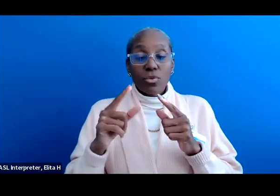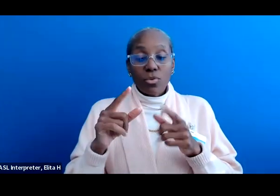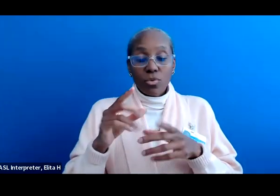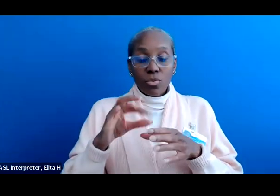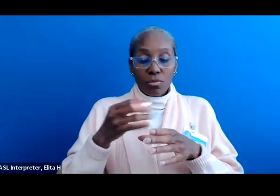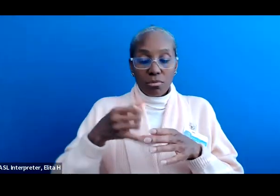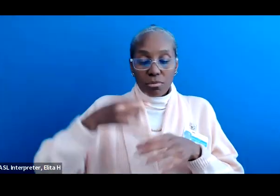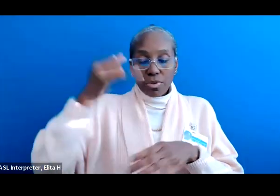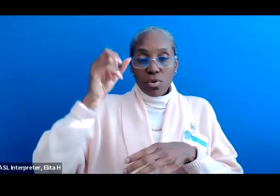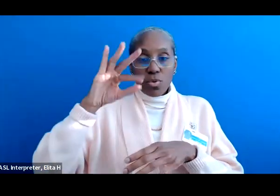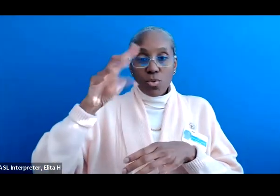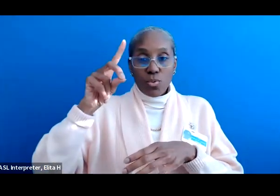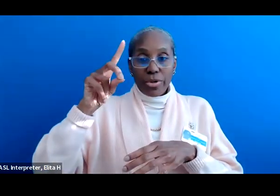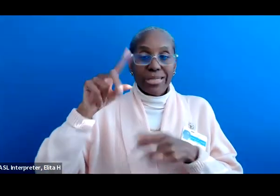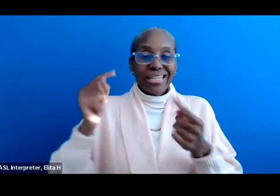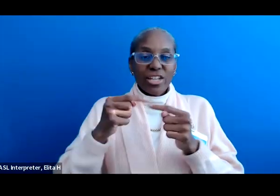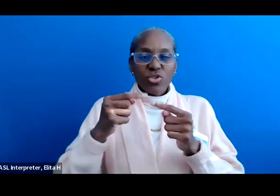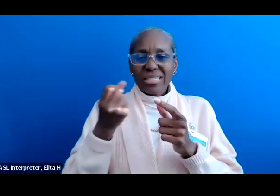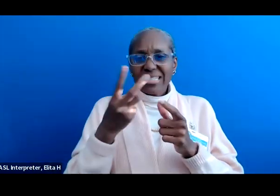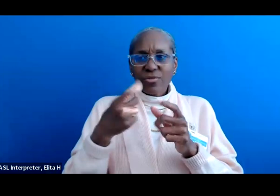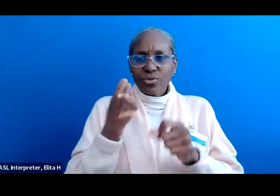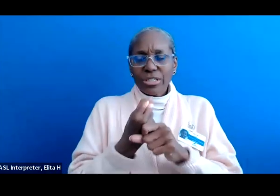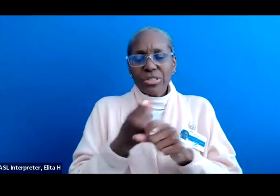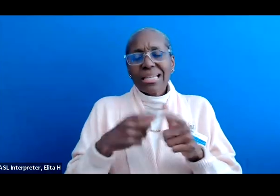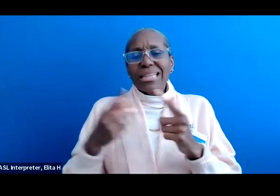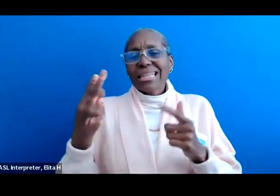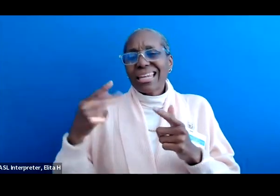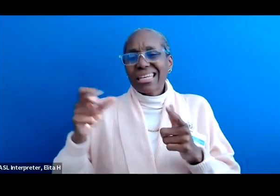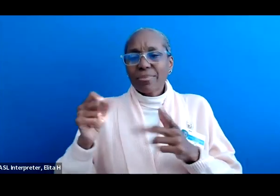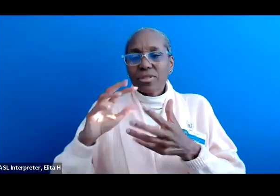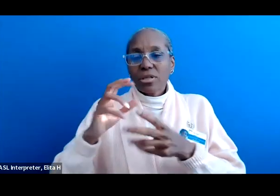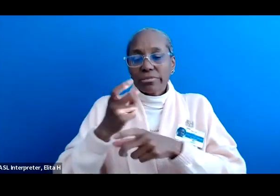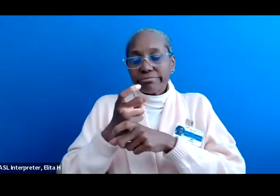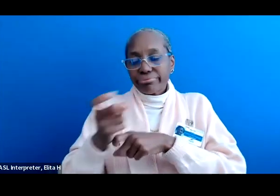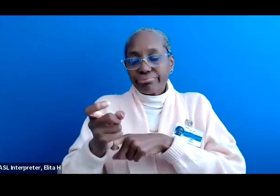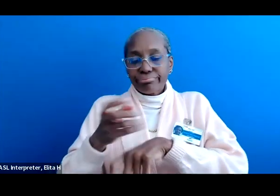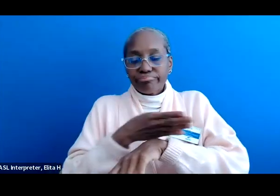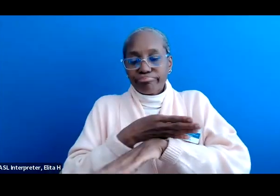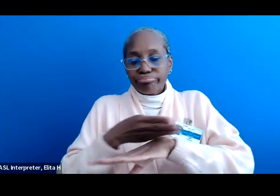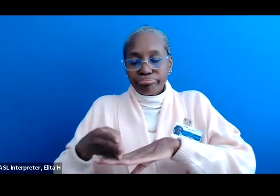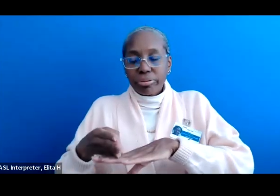Hips are deteriorating, I think from so many transfers. The pain management doctor suggests a spinal stimulator.